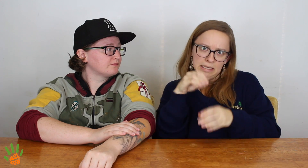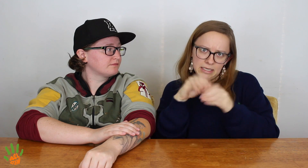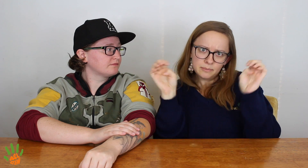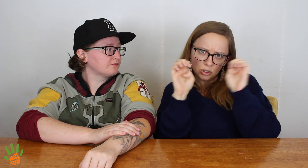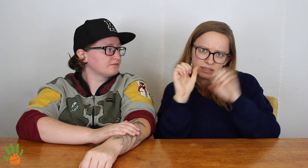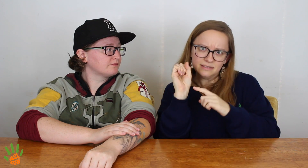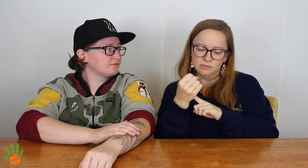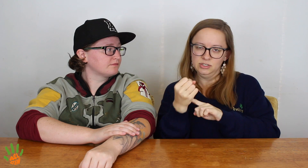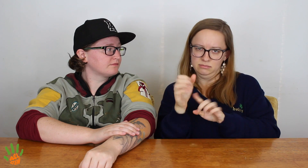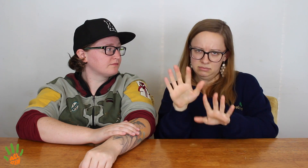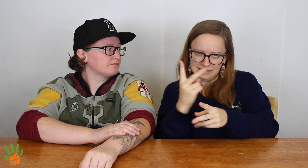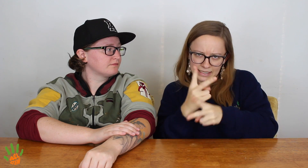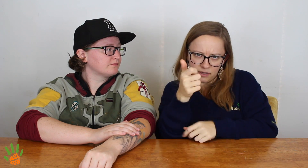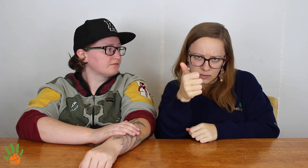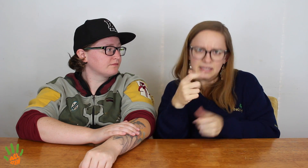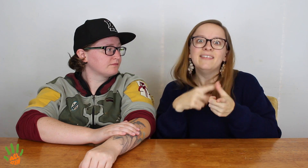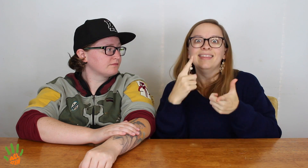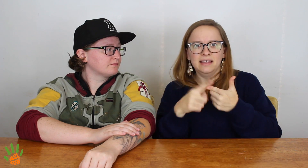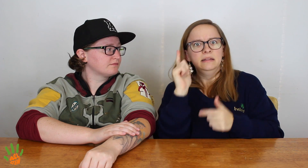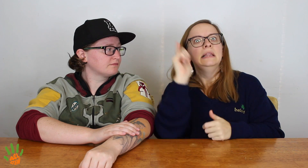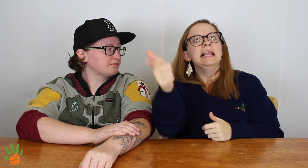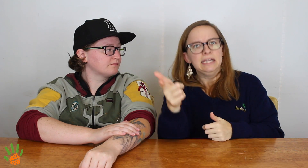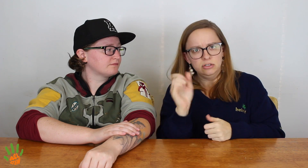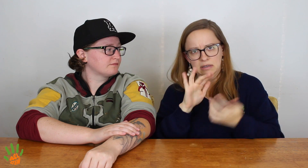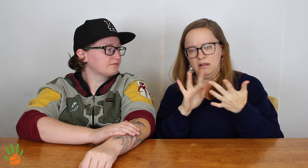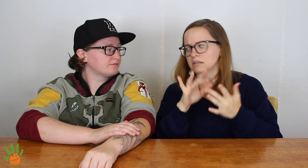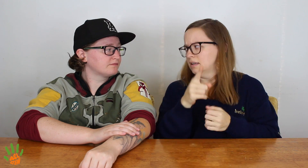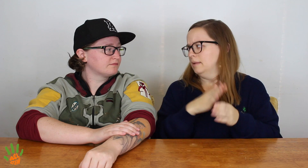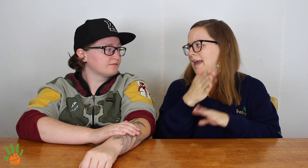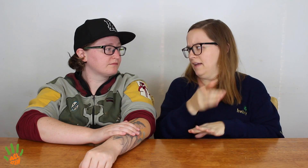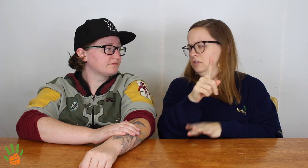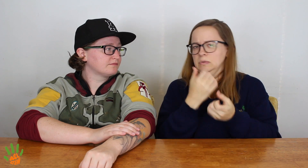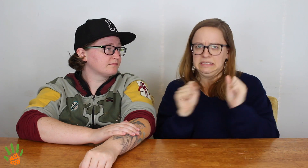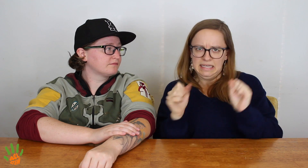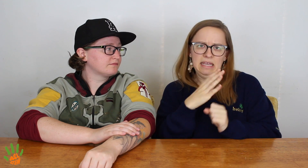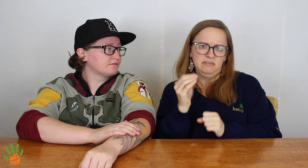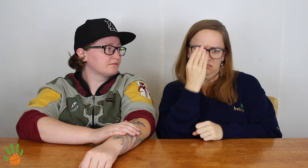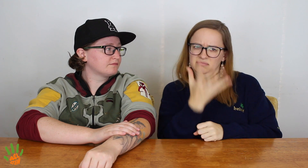Obviously if you're in an emergency situation, take care of yourself and then later contact them after you are safe